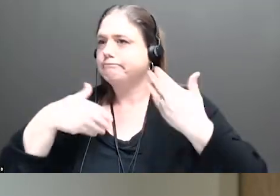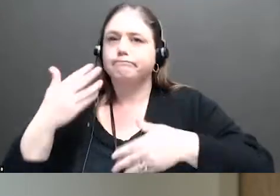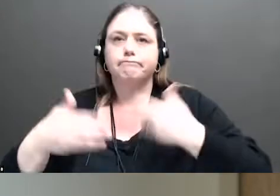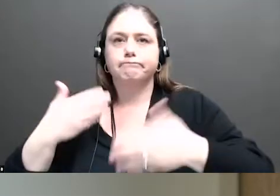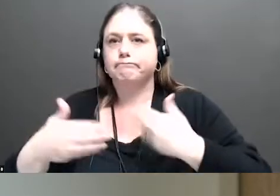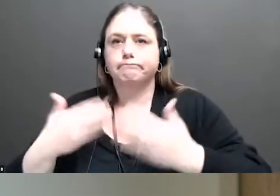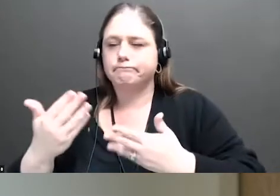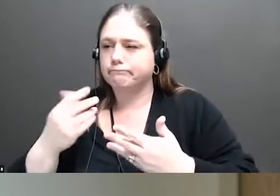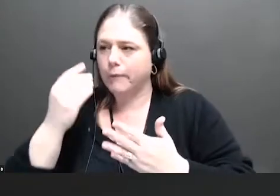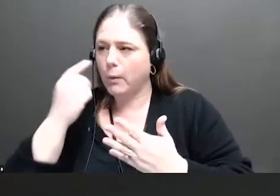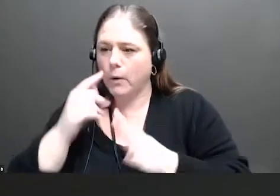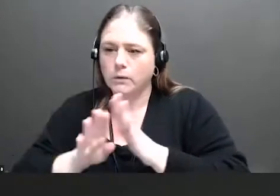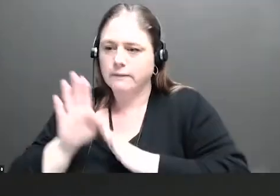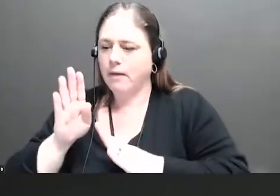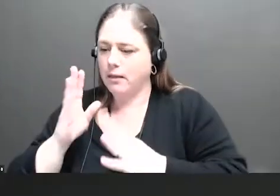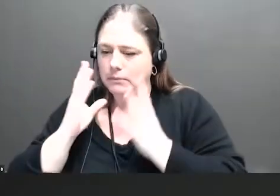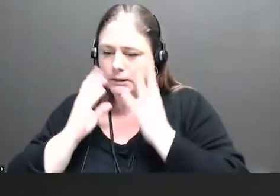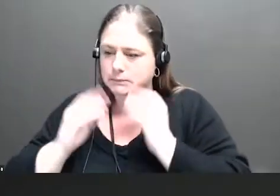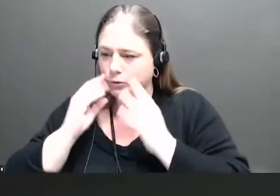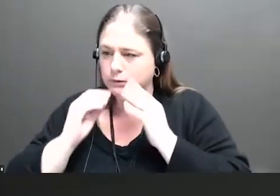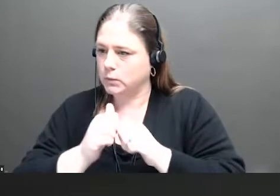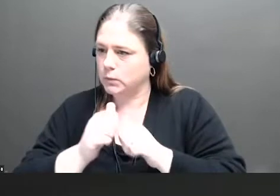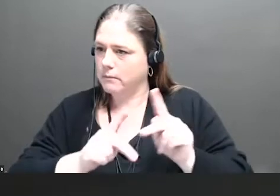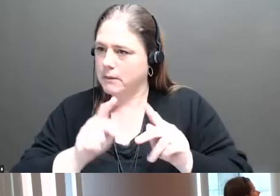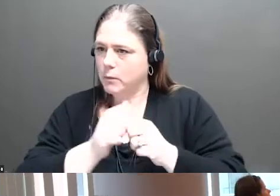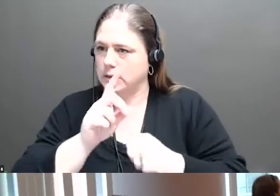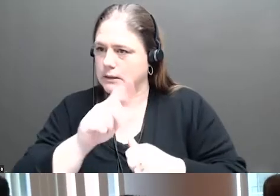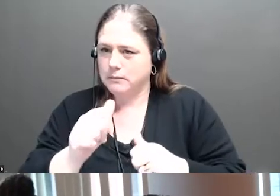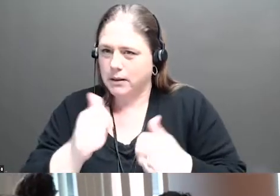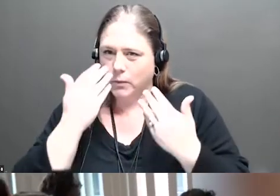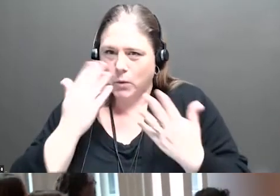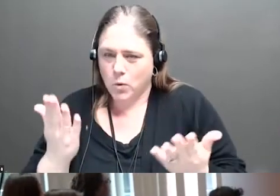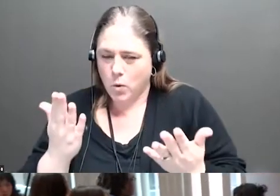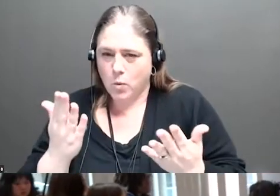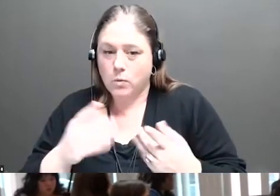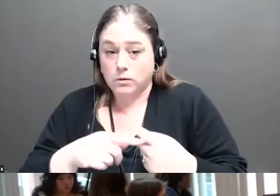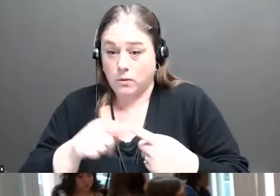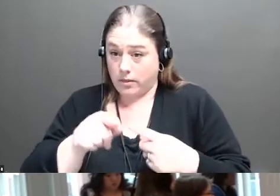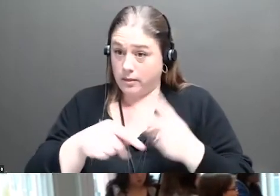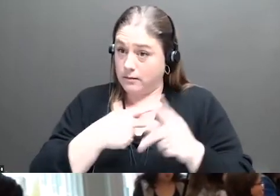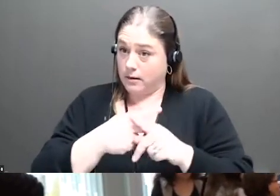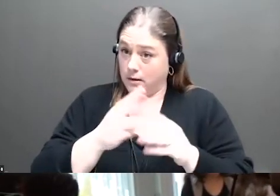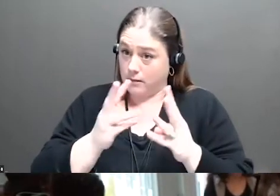experience. So workshops like this not only, everybody who trained here has a disability,